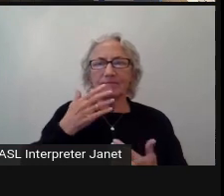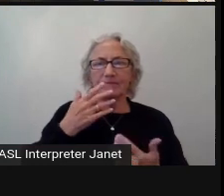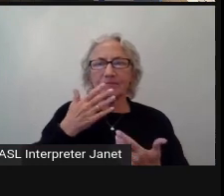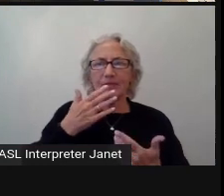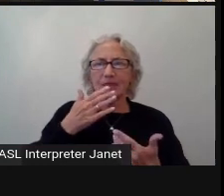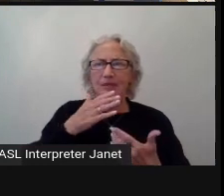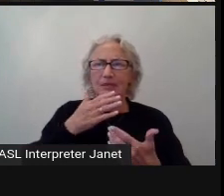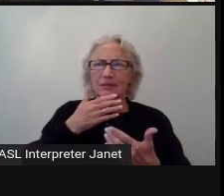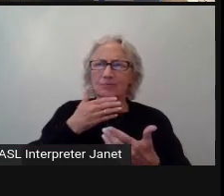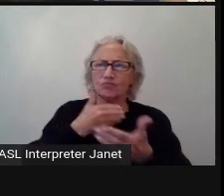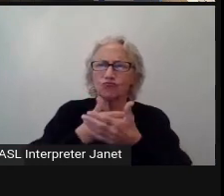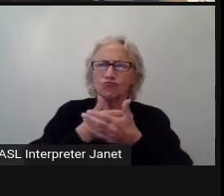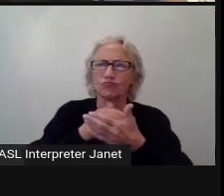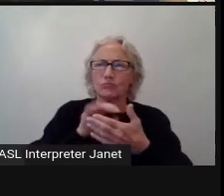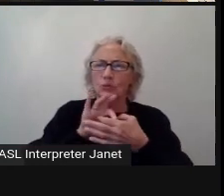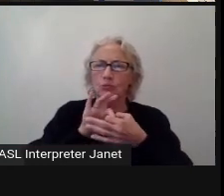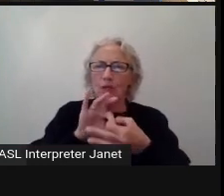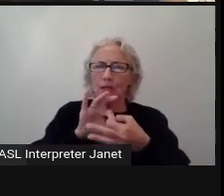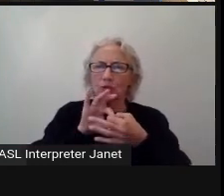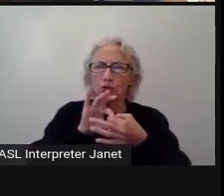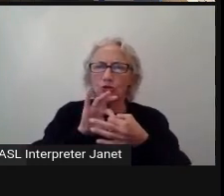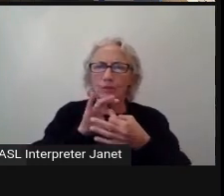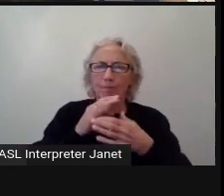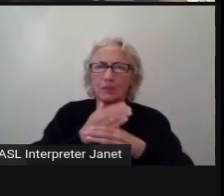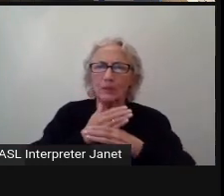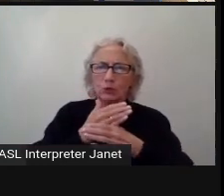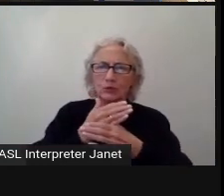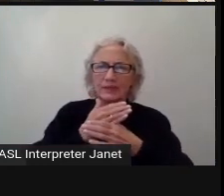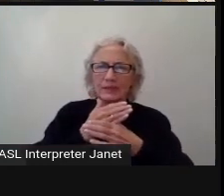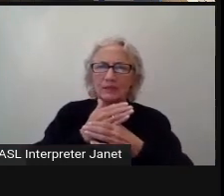between this user experience team and the accessibility team.